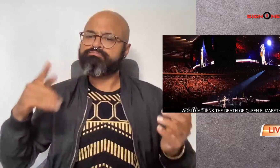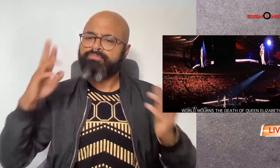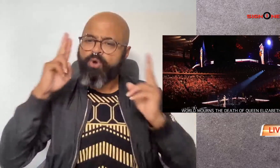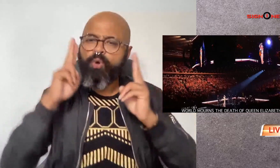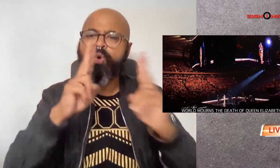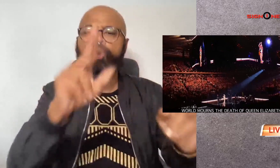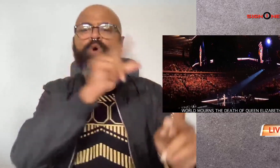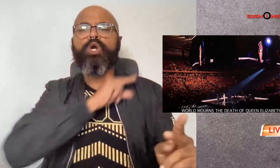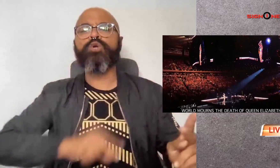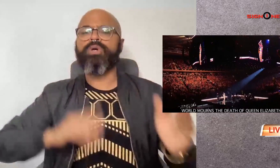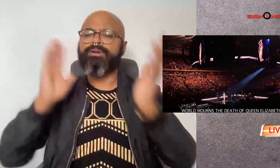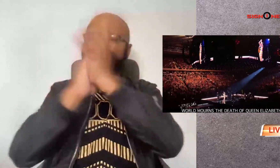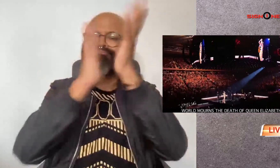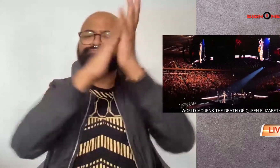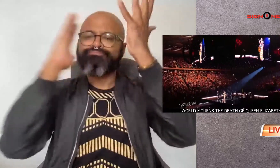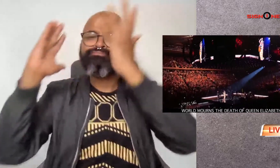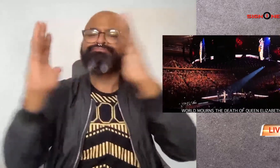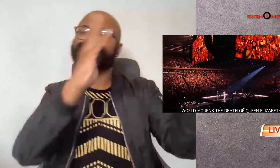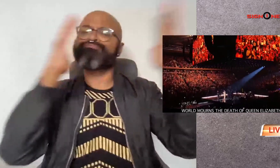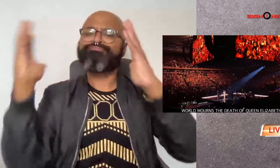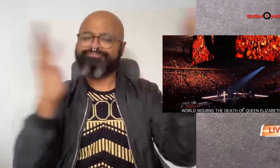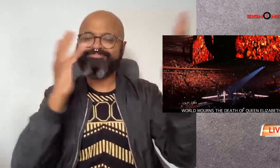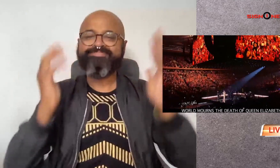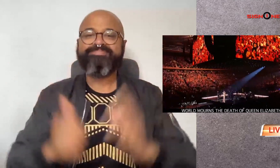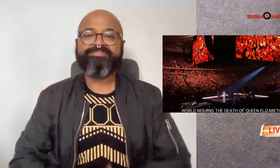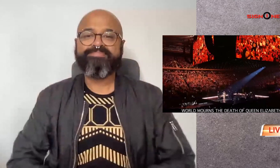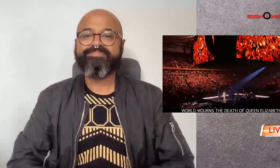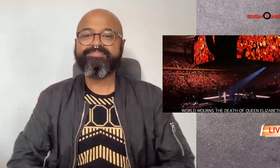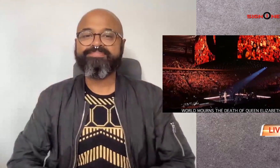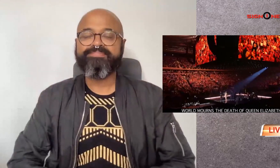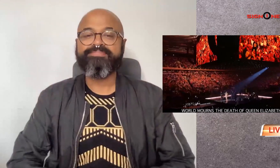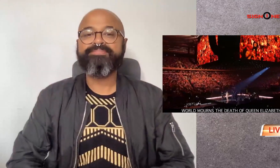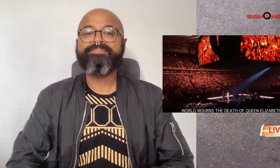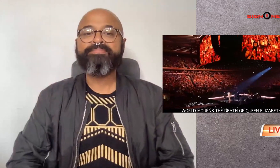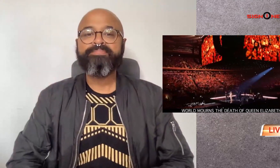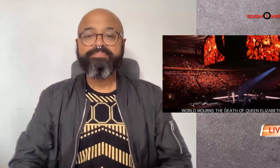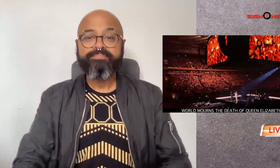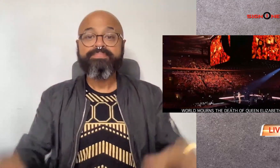he asked the crowd to honor the Queen with a round of applause